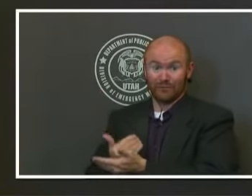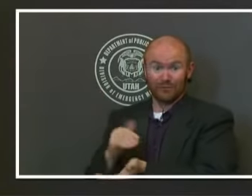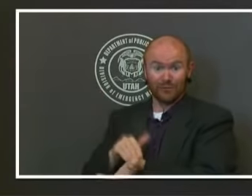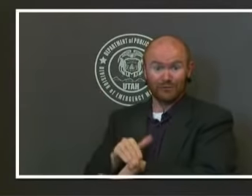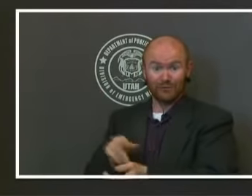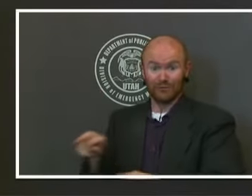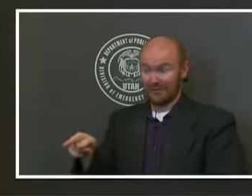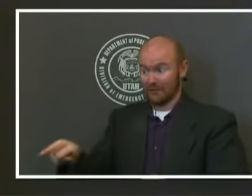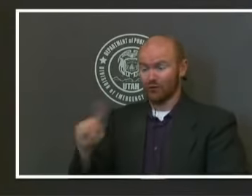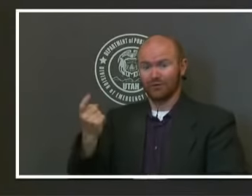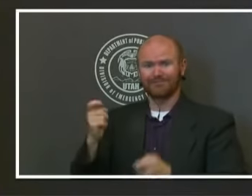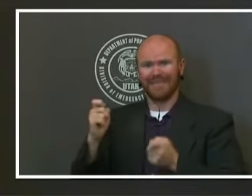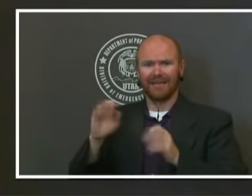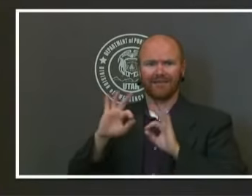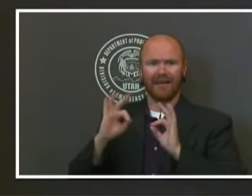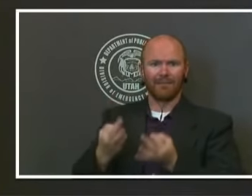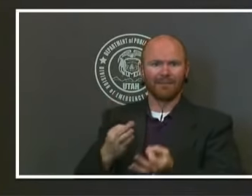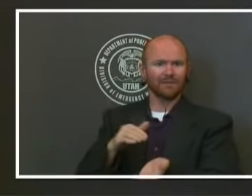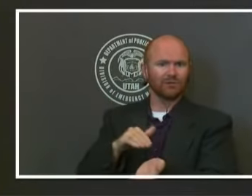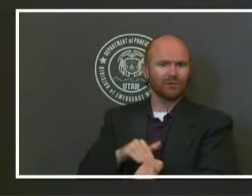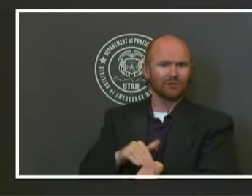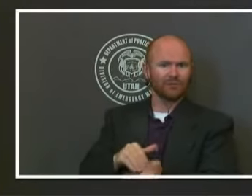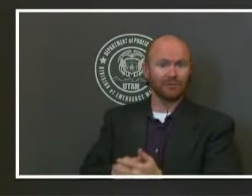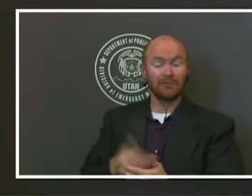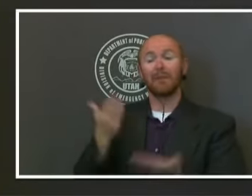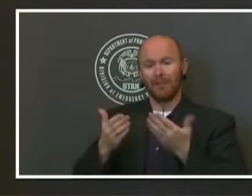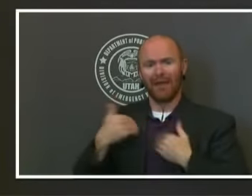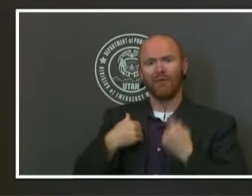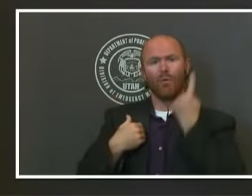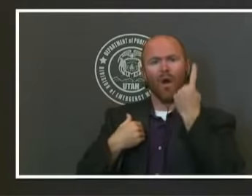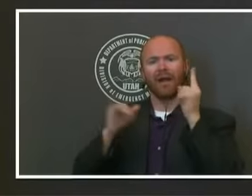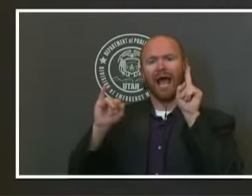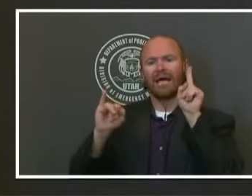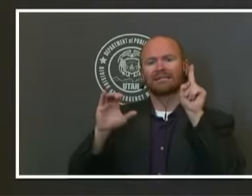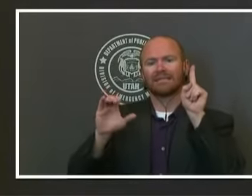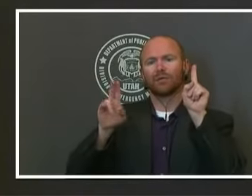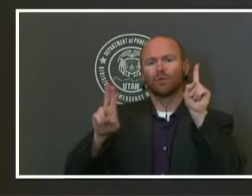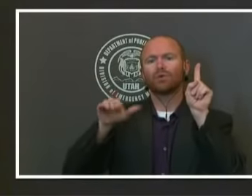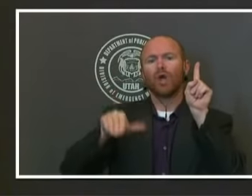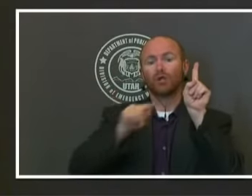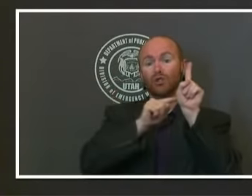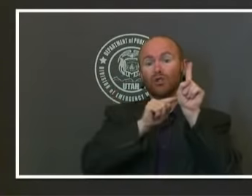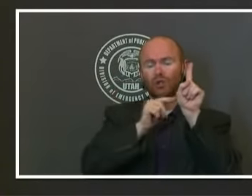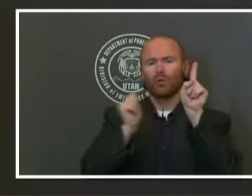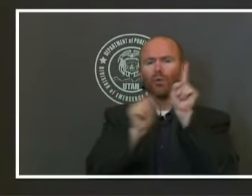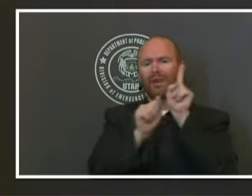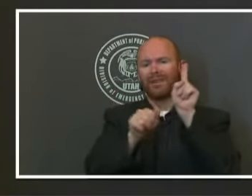training they may be supervised by an intensive care unit